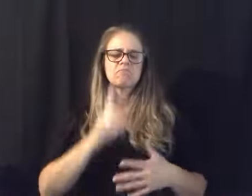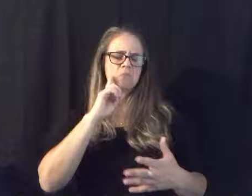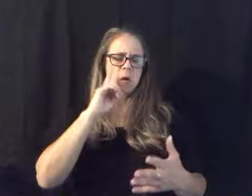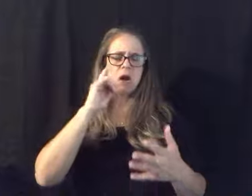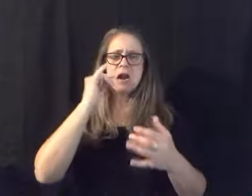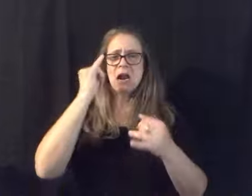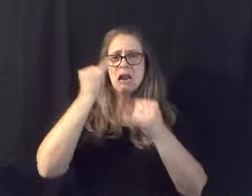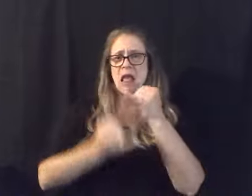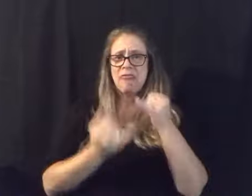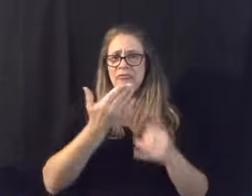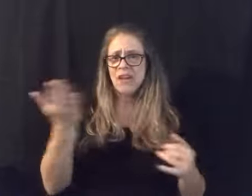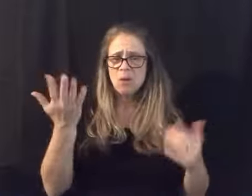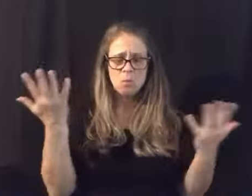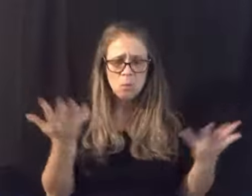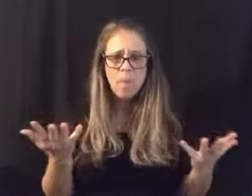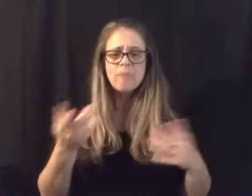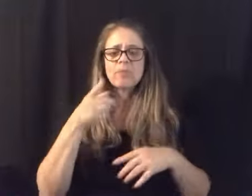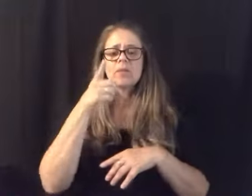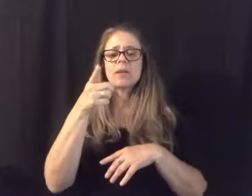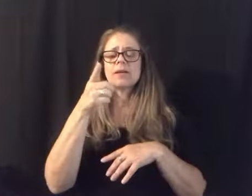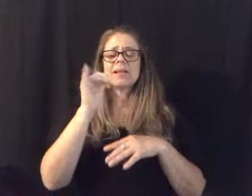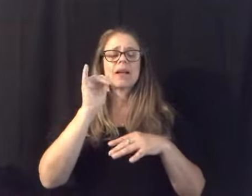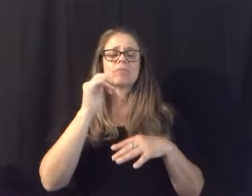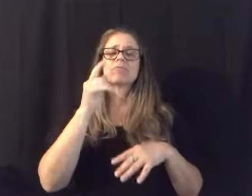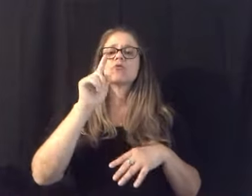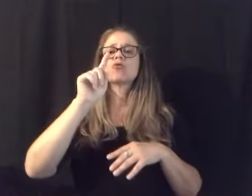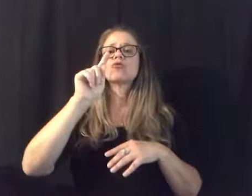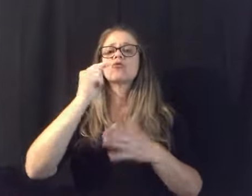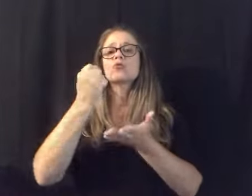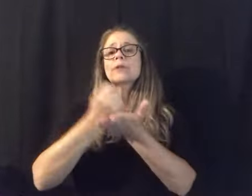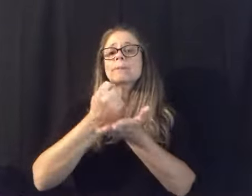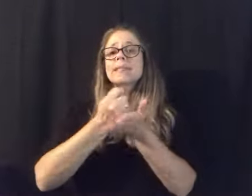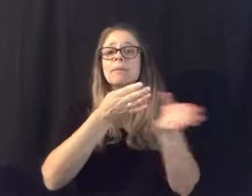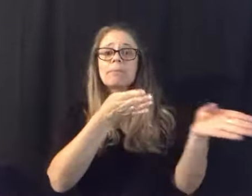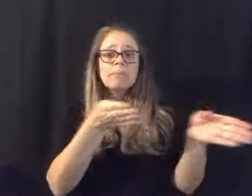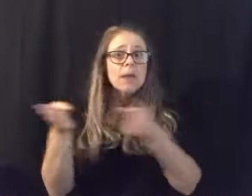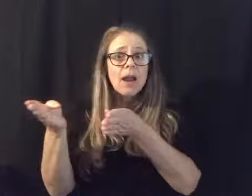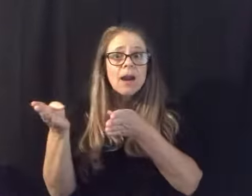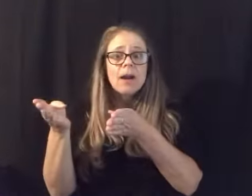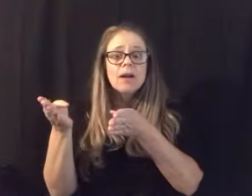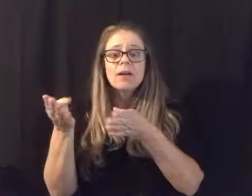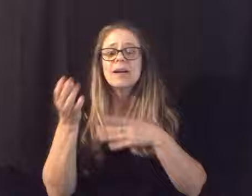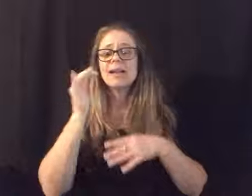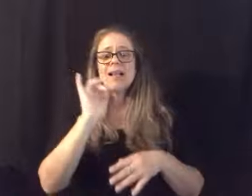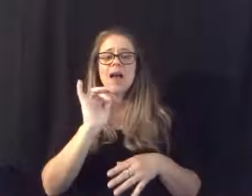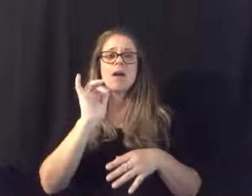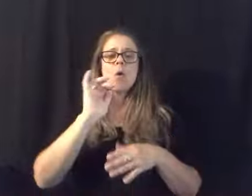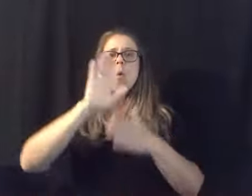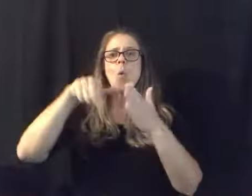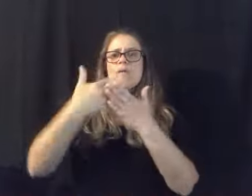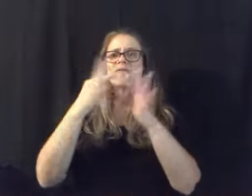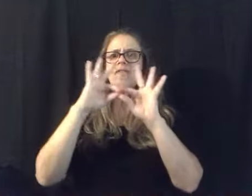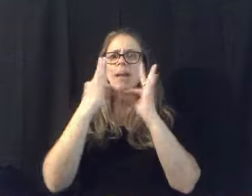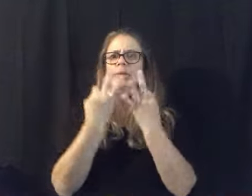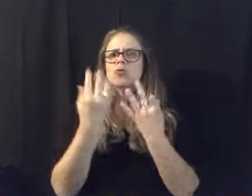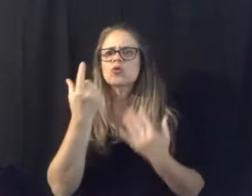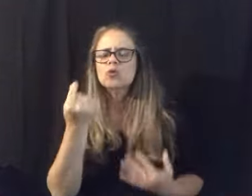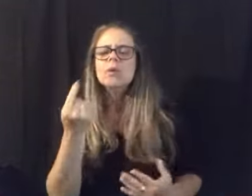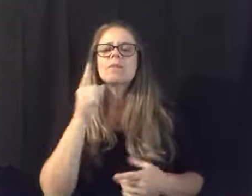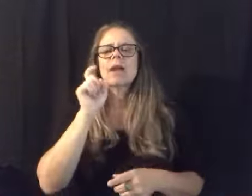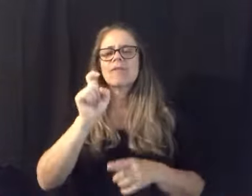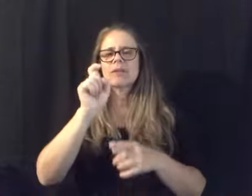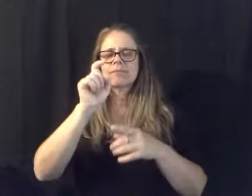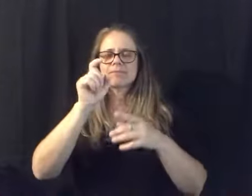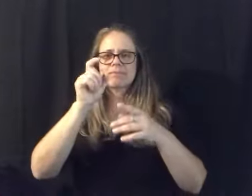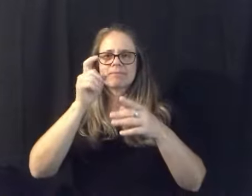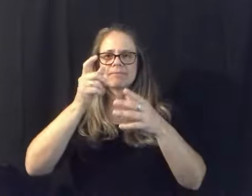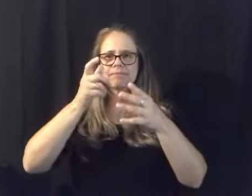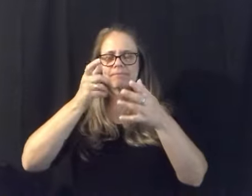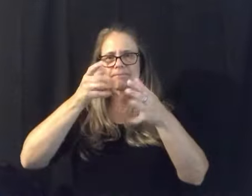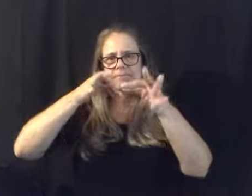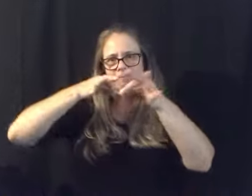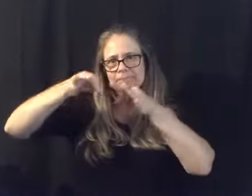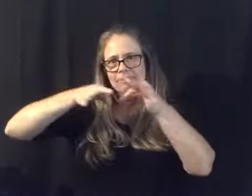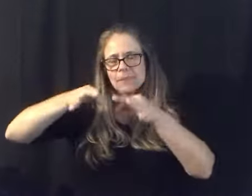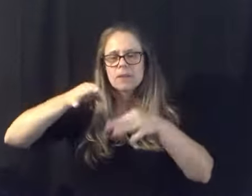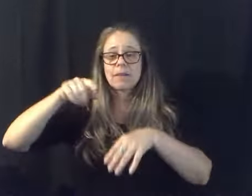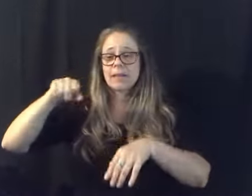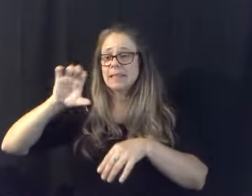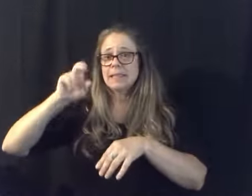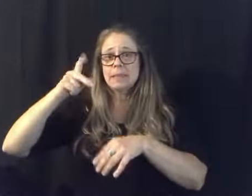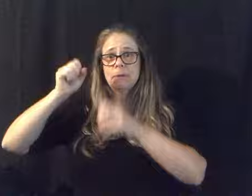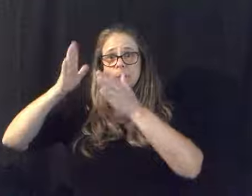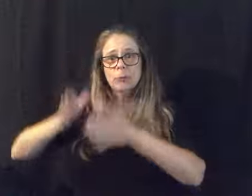As the last example, to discuss a treatment plan for the whole family, the CPS worker